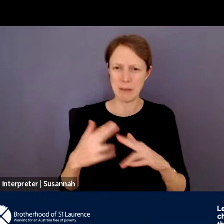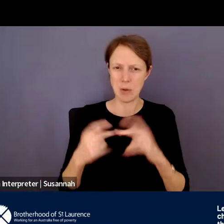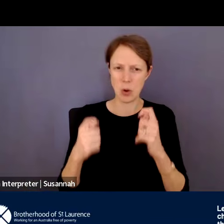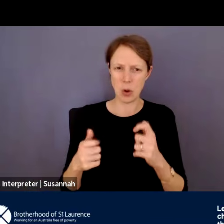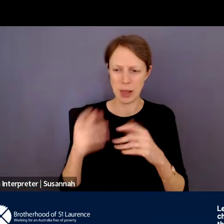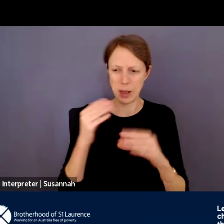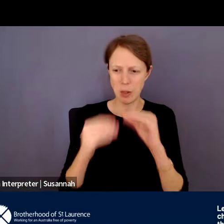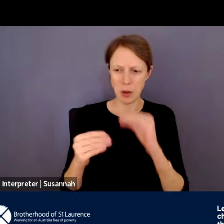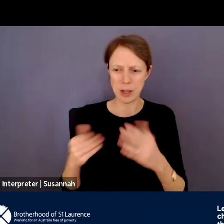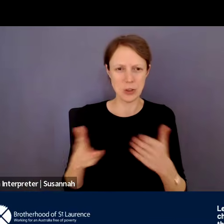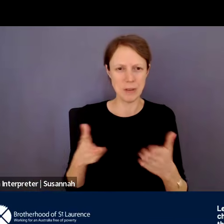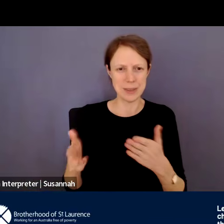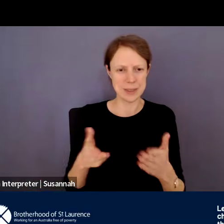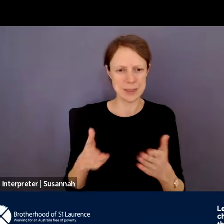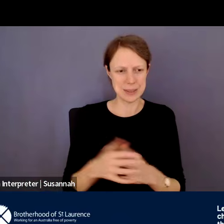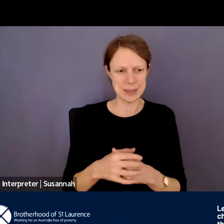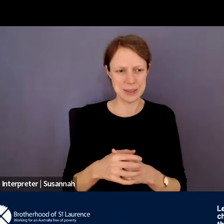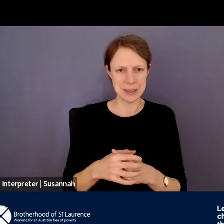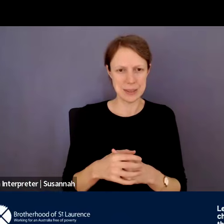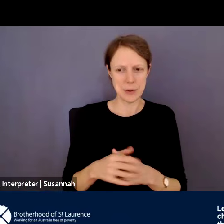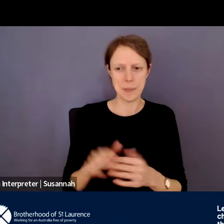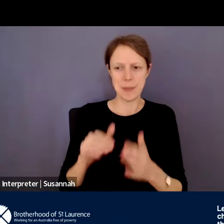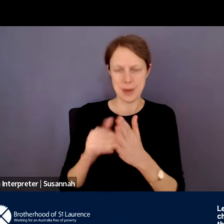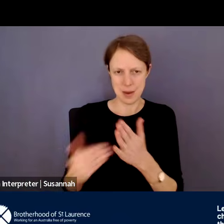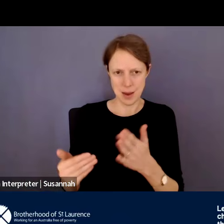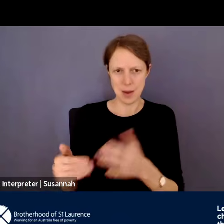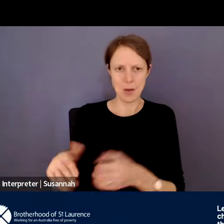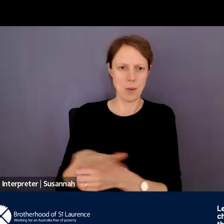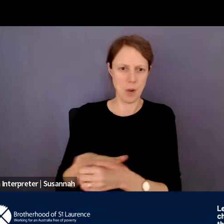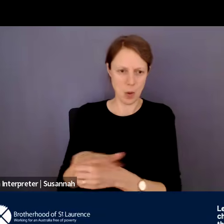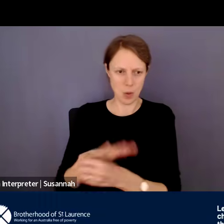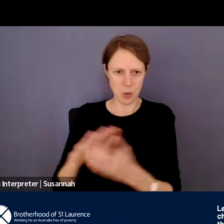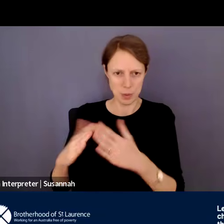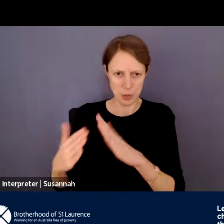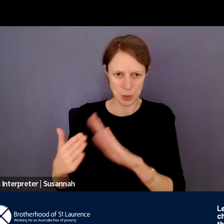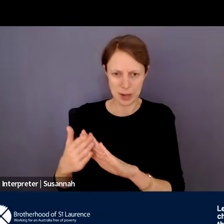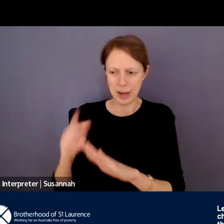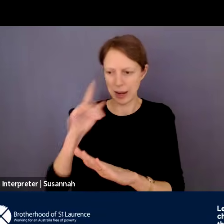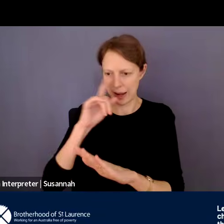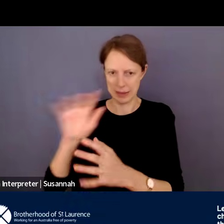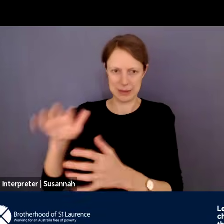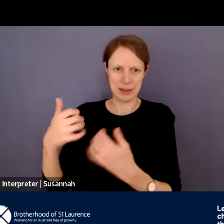also being able to connect them back in with the disability supports that they need, and it's all